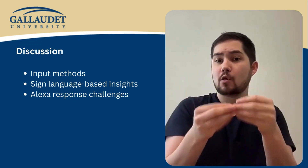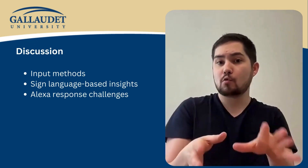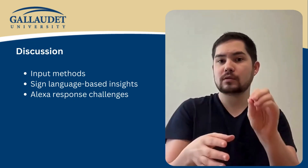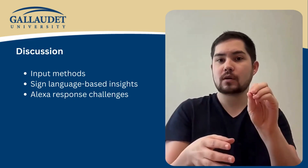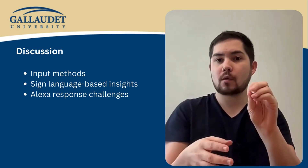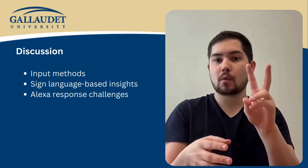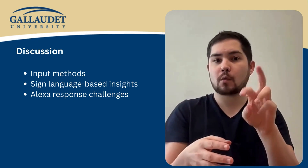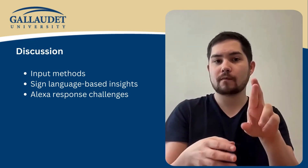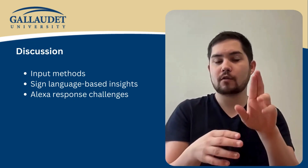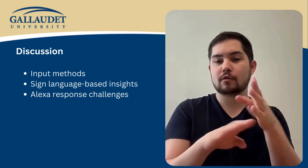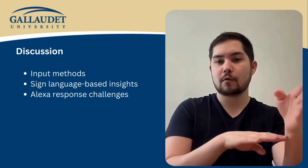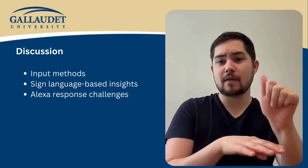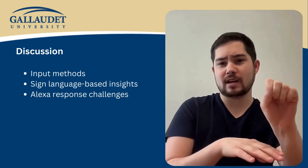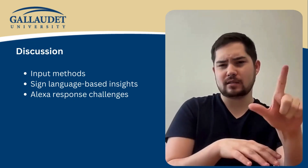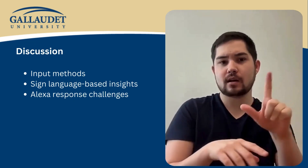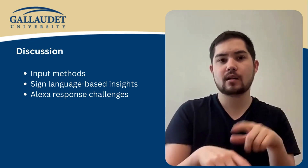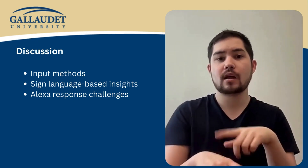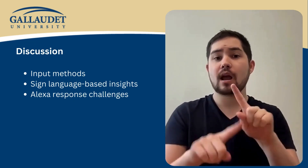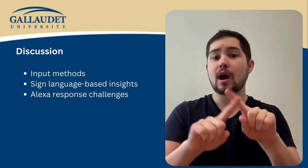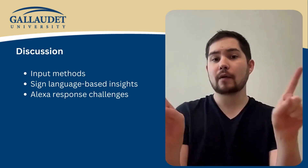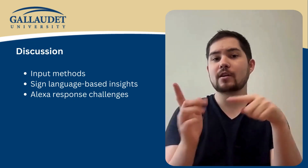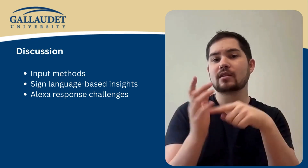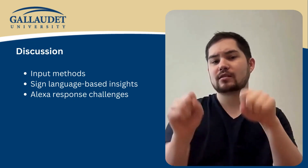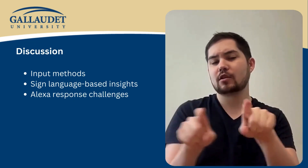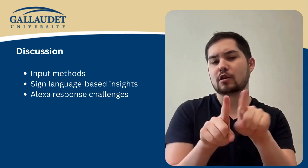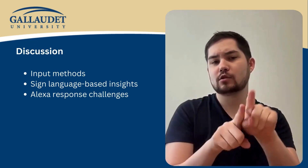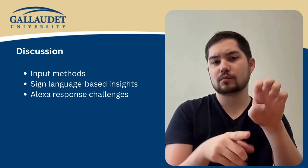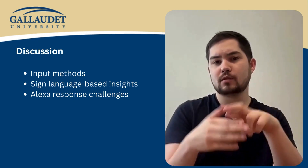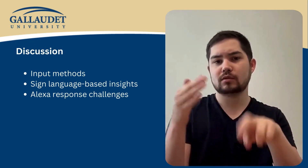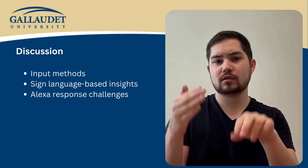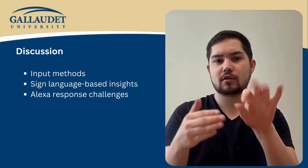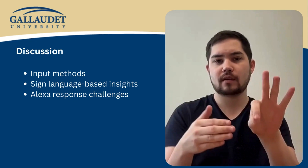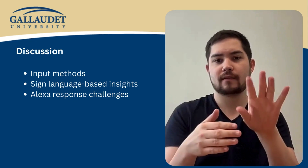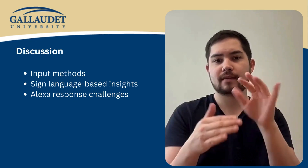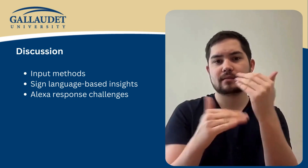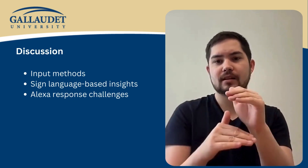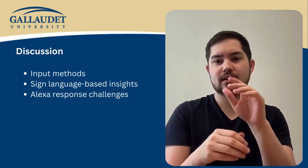lose out over ASL. However, this could also be a result of the limited domain and